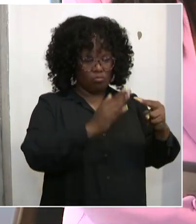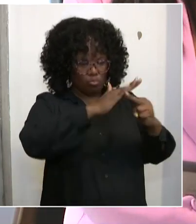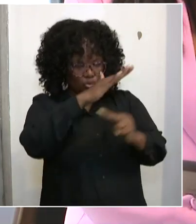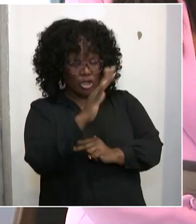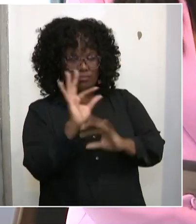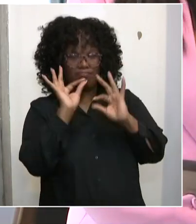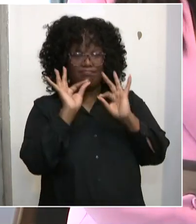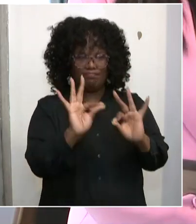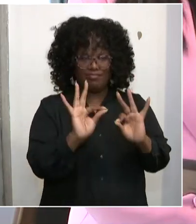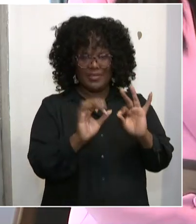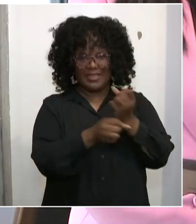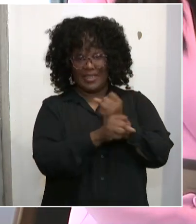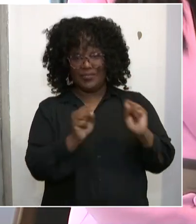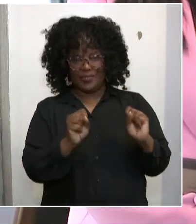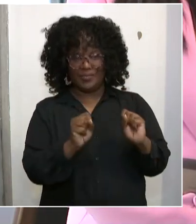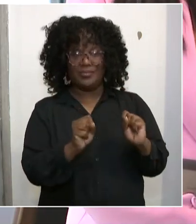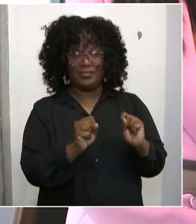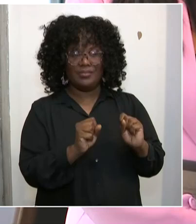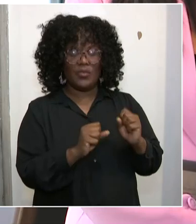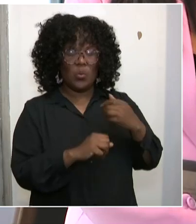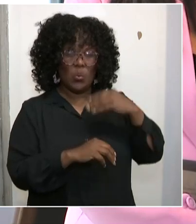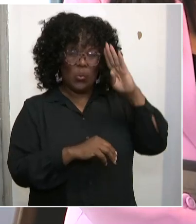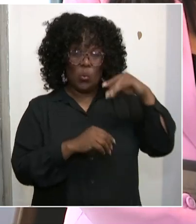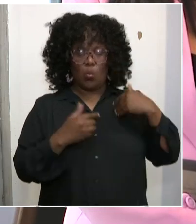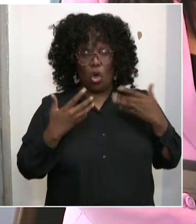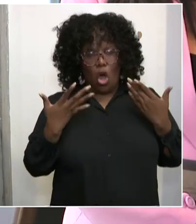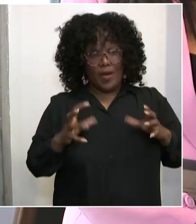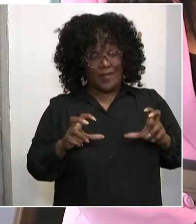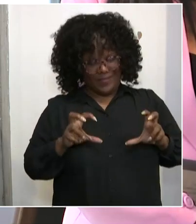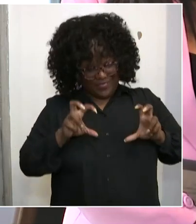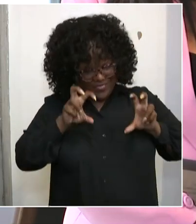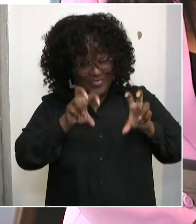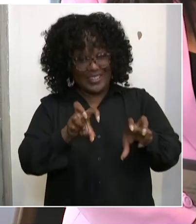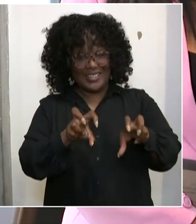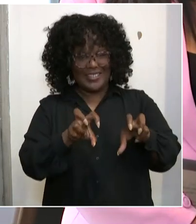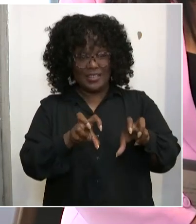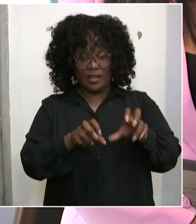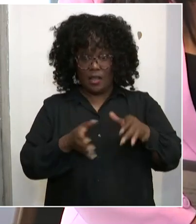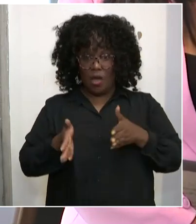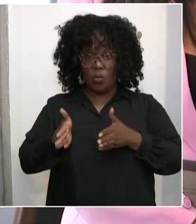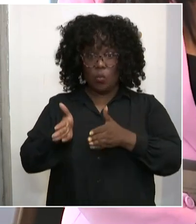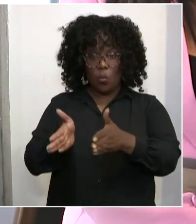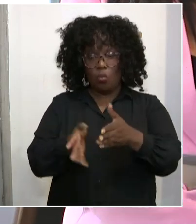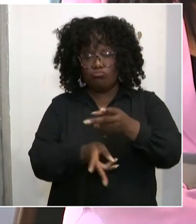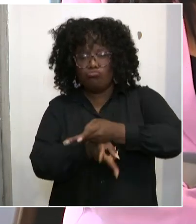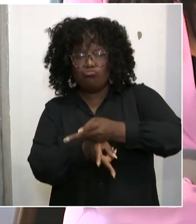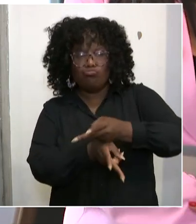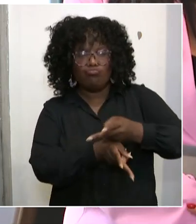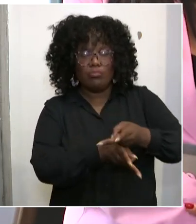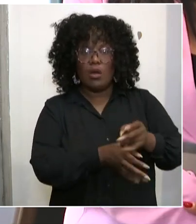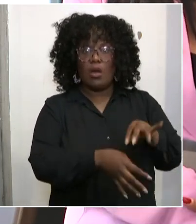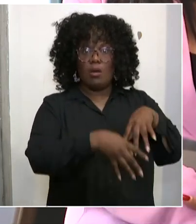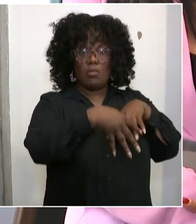attention paid to how to move this heavy equipment. Uh, in a way that doesn't hurt them, I remain concerned about it.